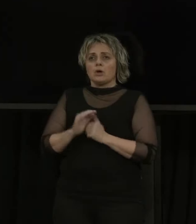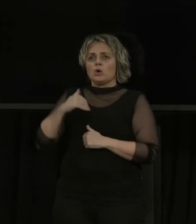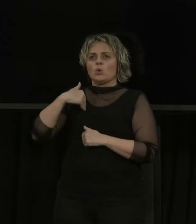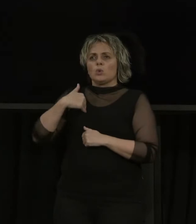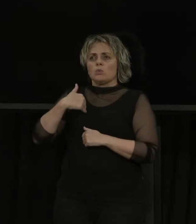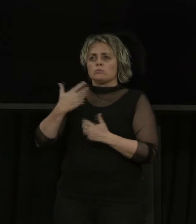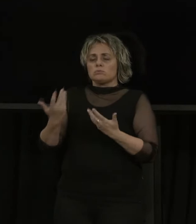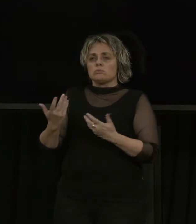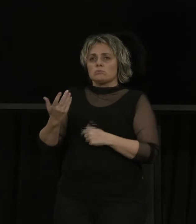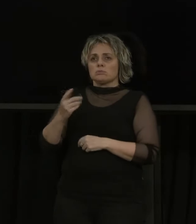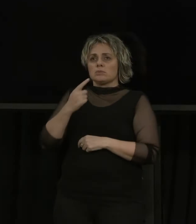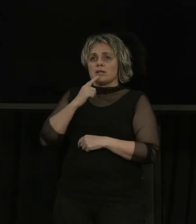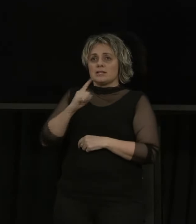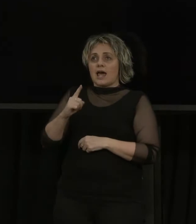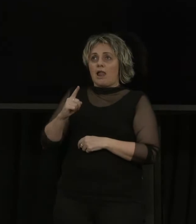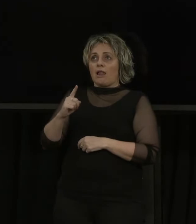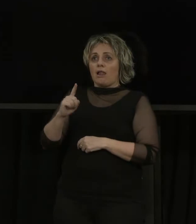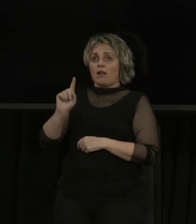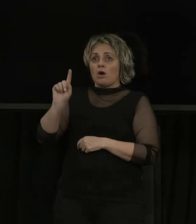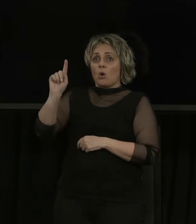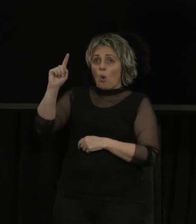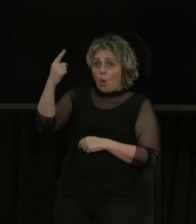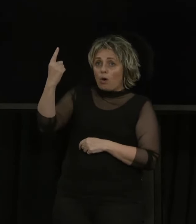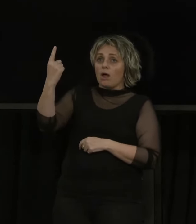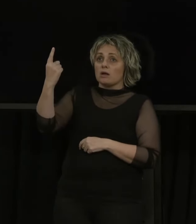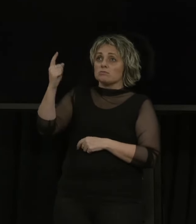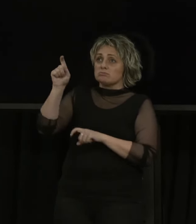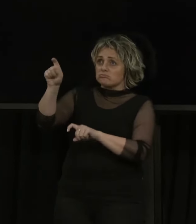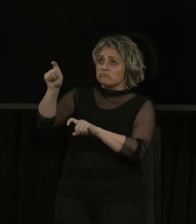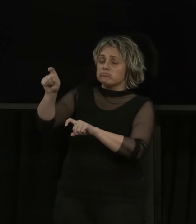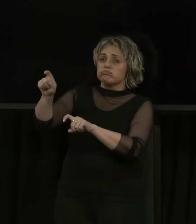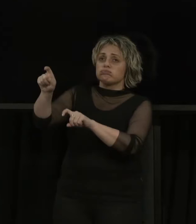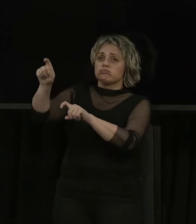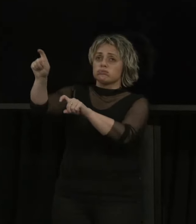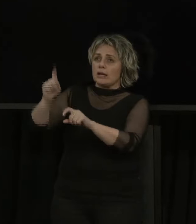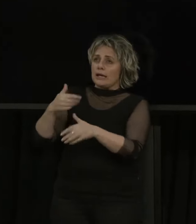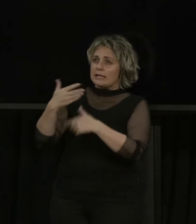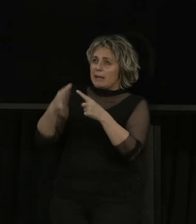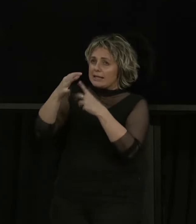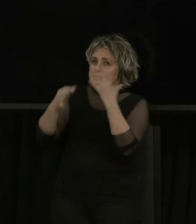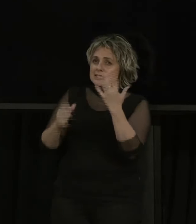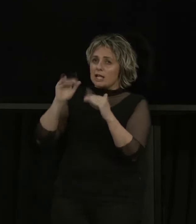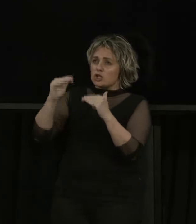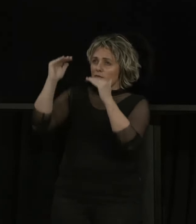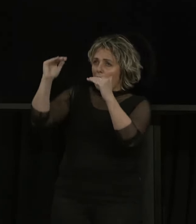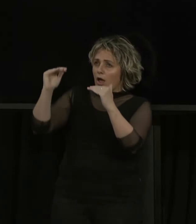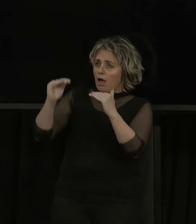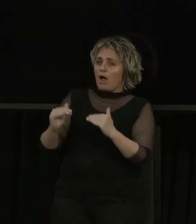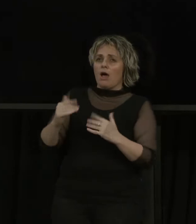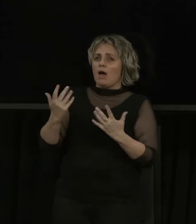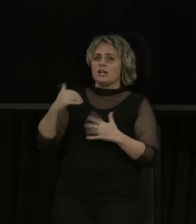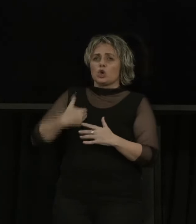reprieve before Christmas. No different to the position